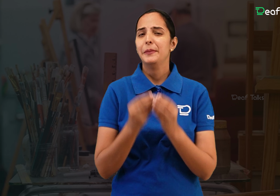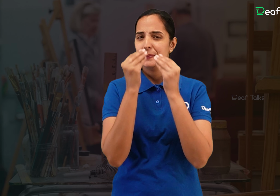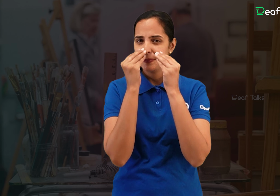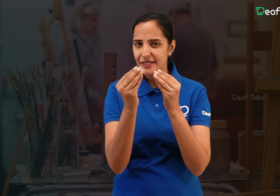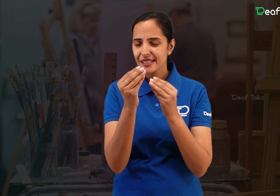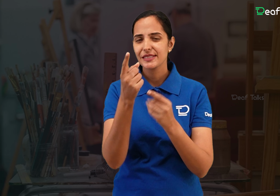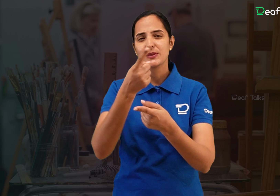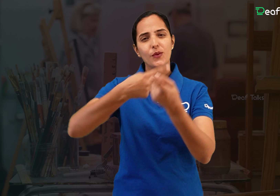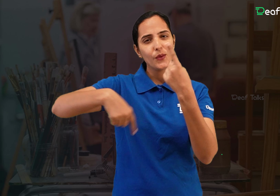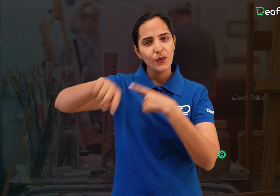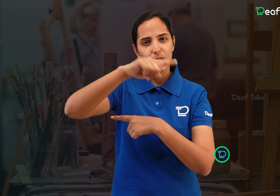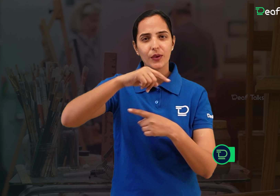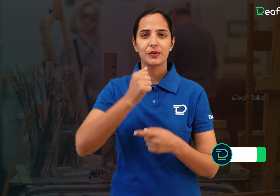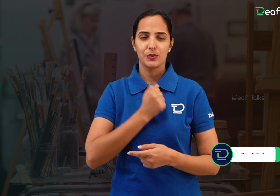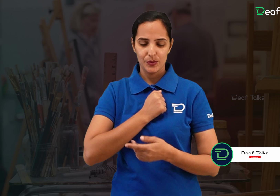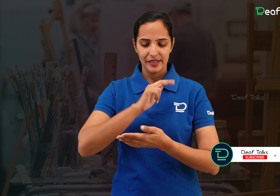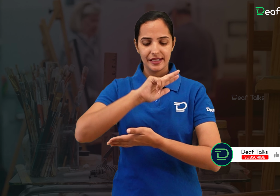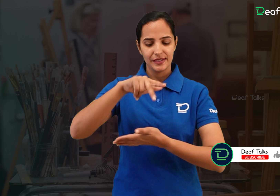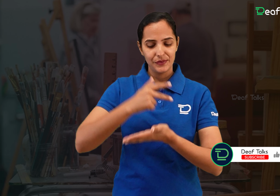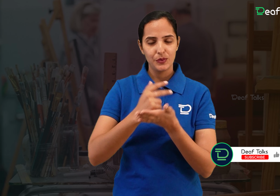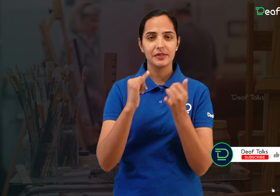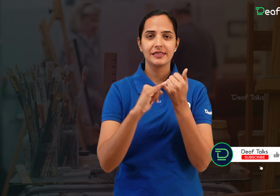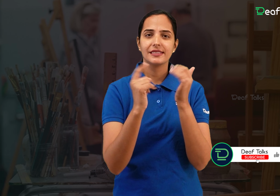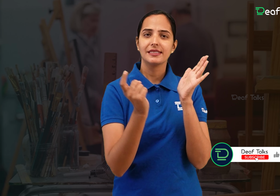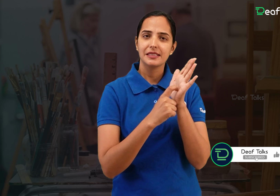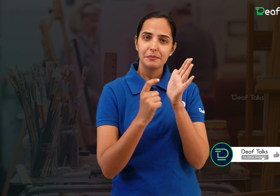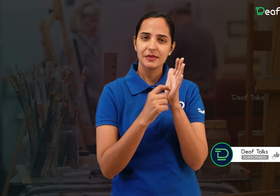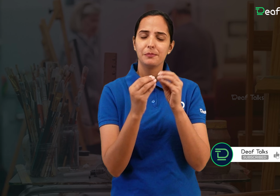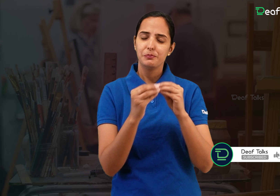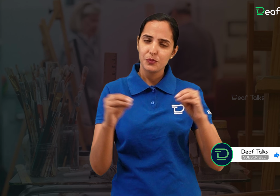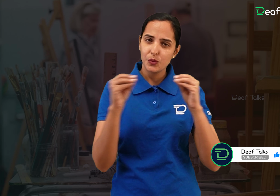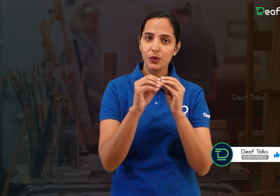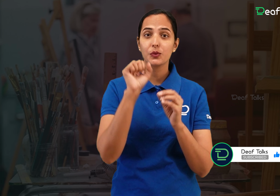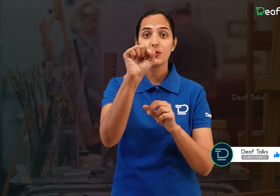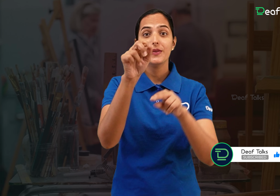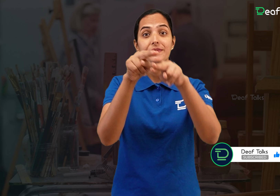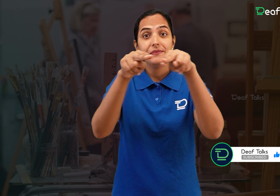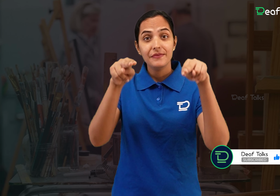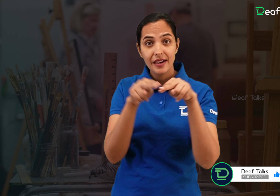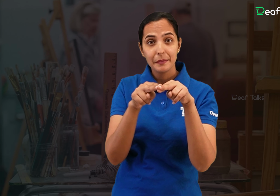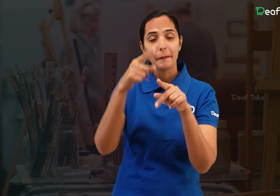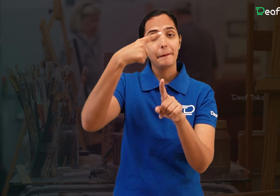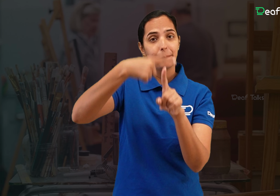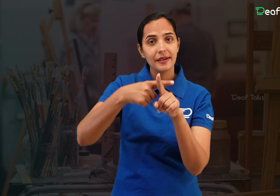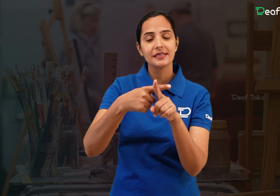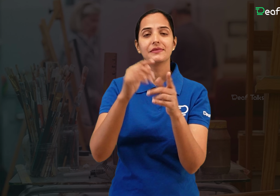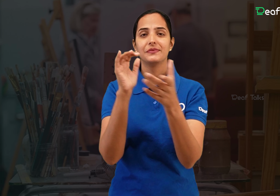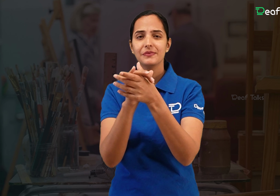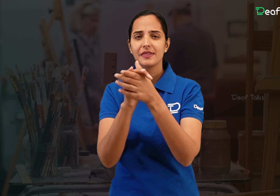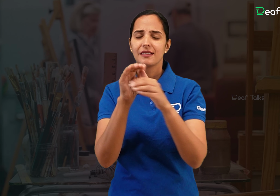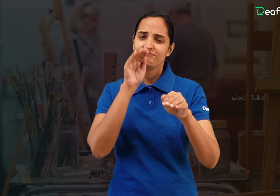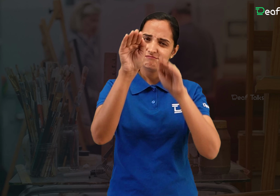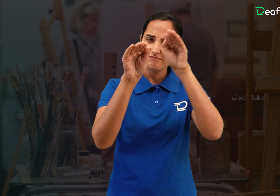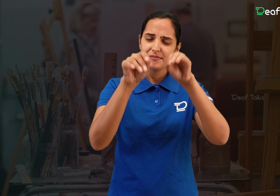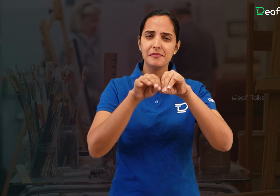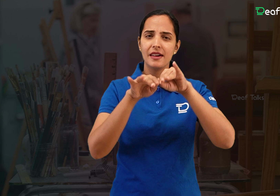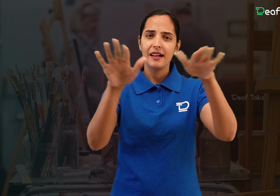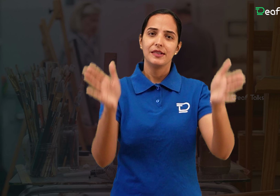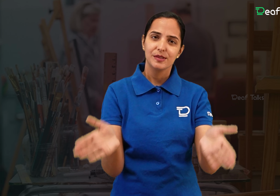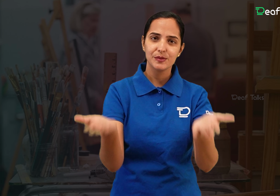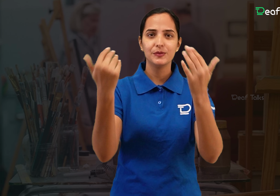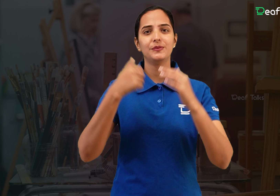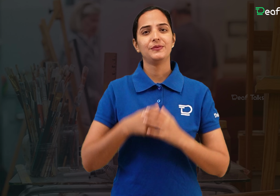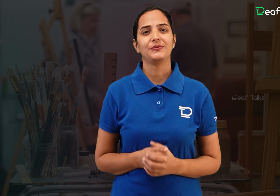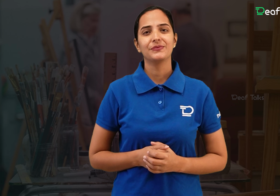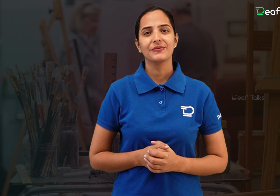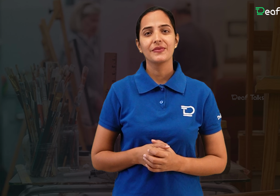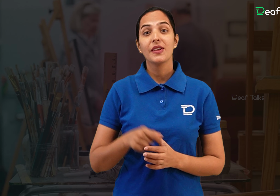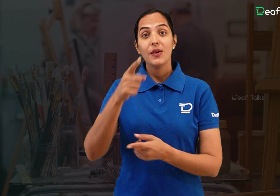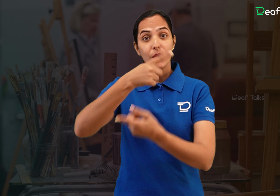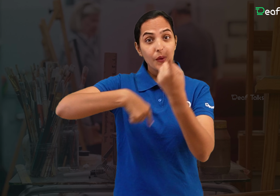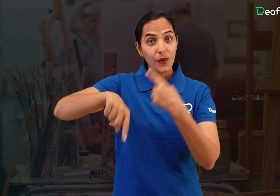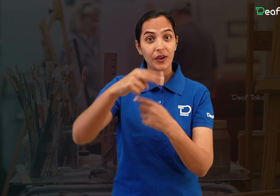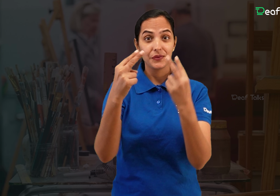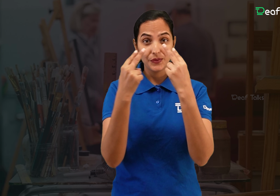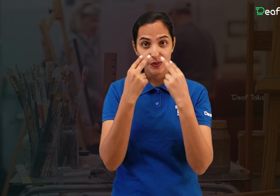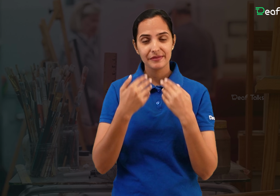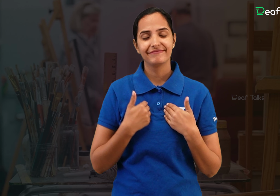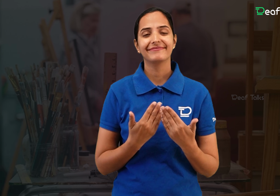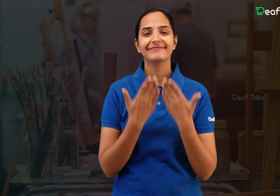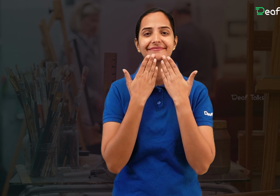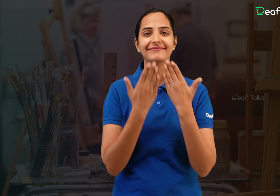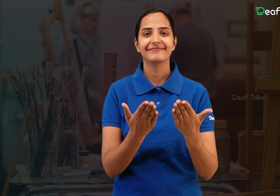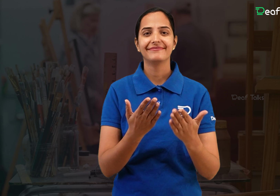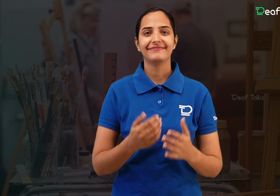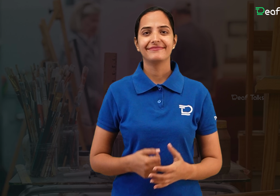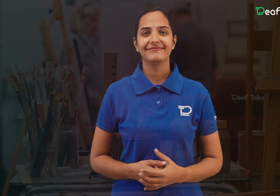Subscribe to Deaf Talks news and thanks for watching.